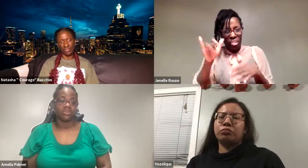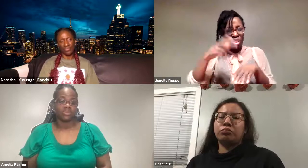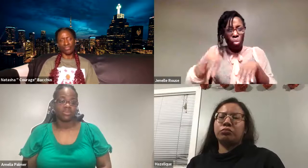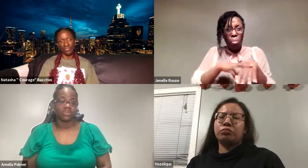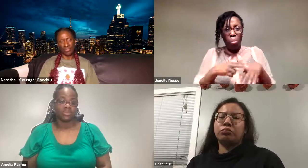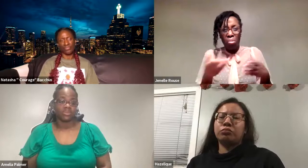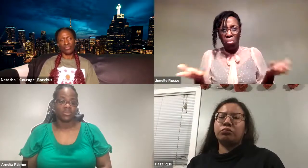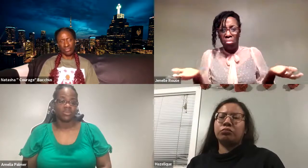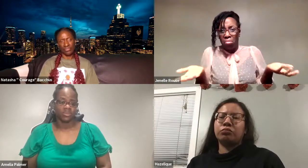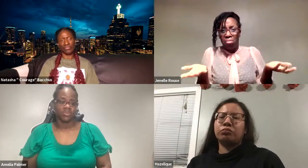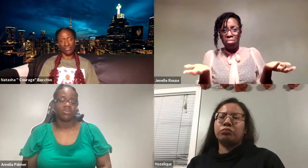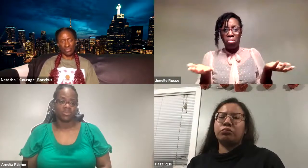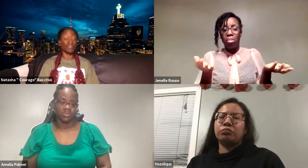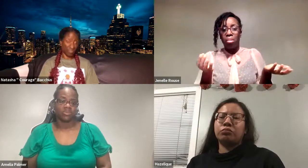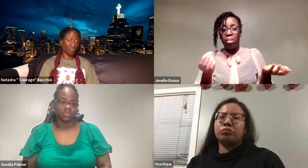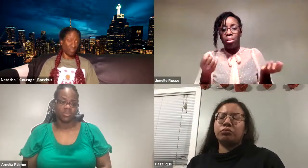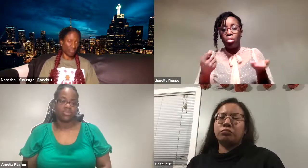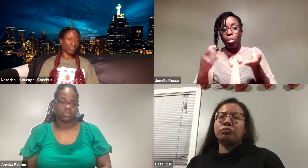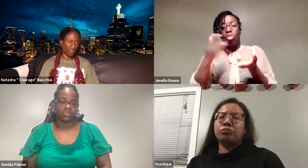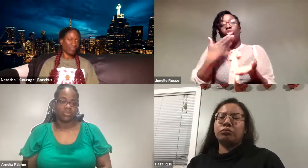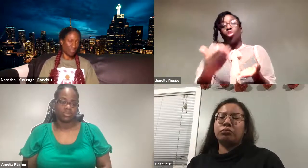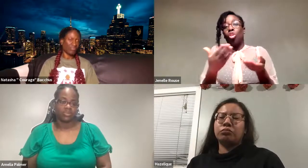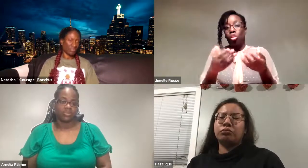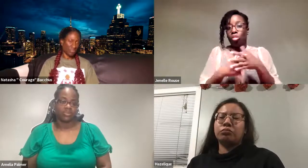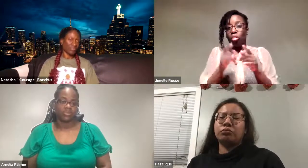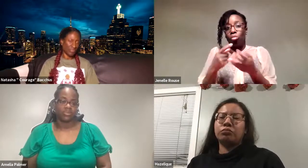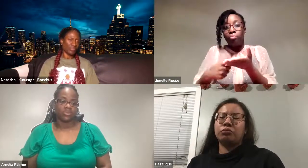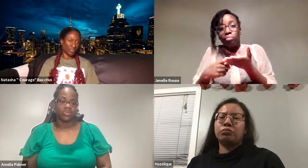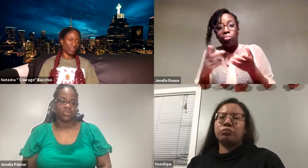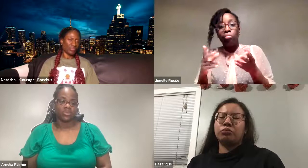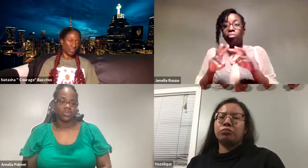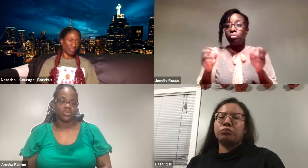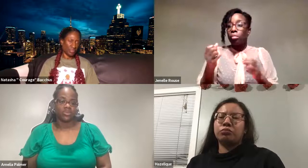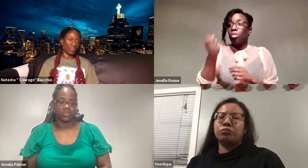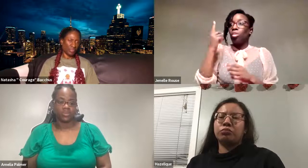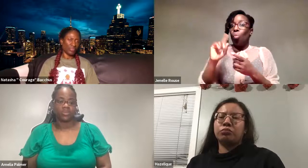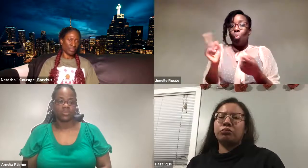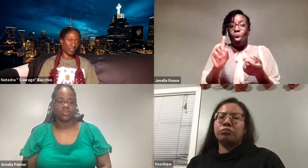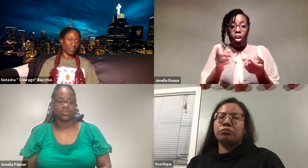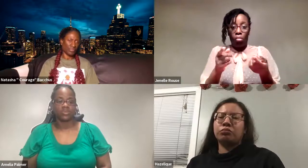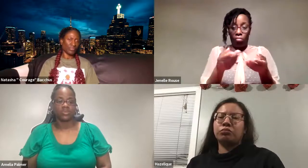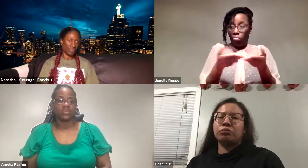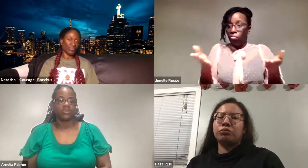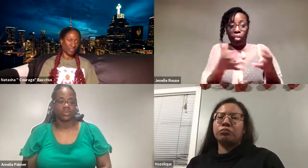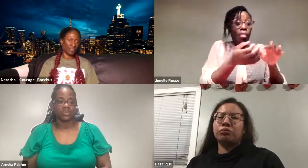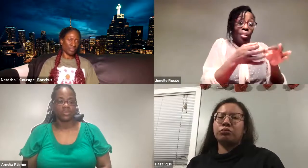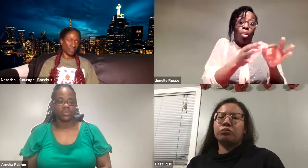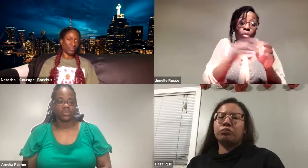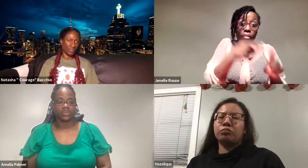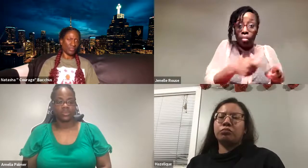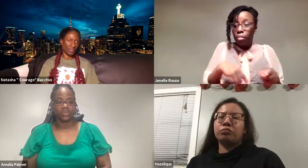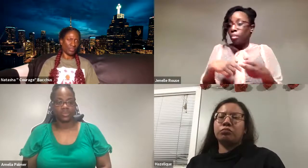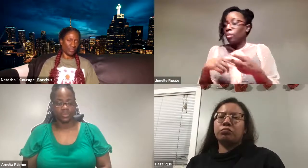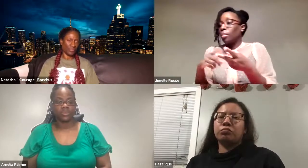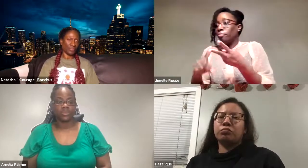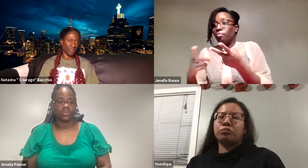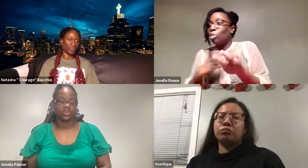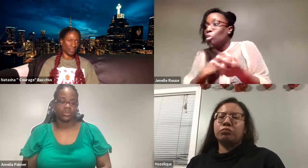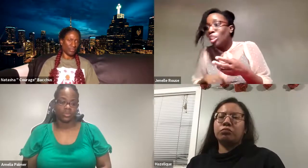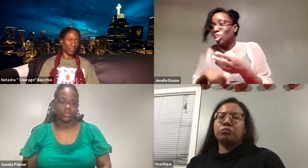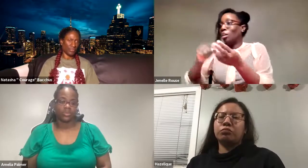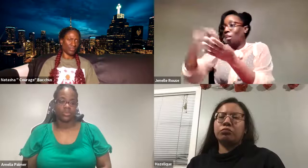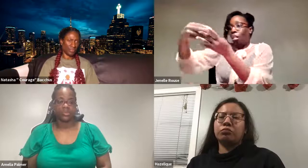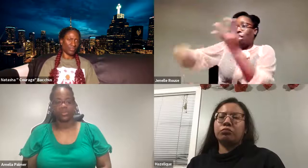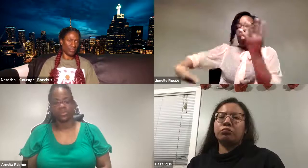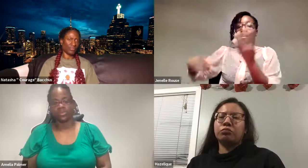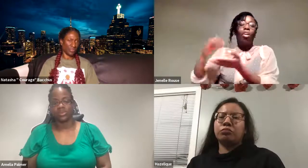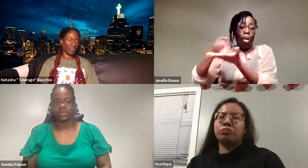but this is a good topic of discussion to begin. once we have the language and we have